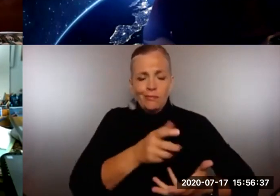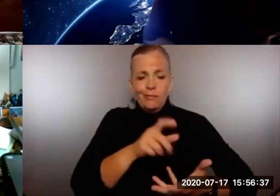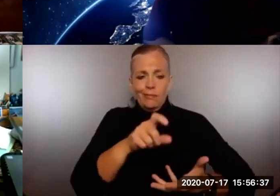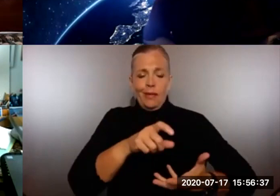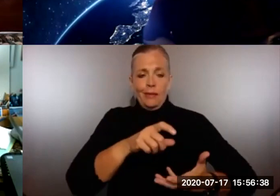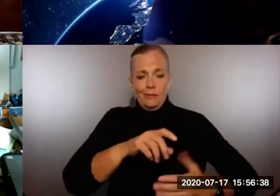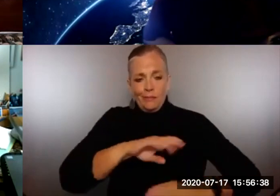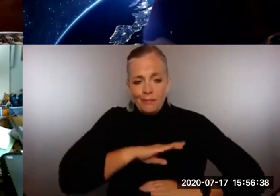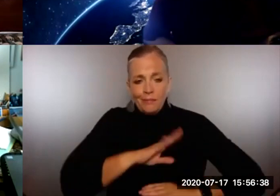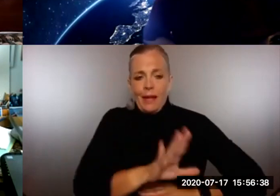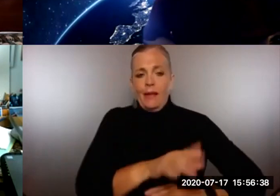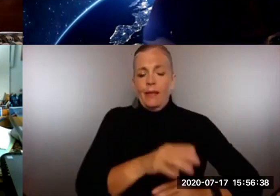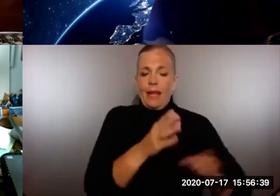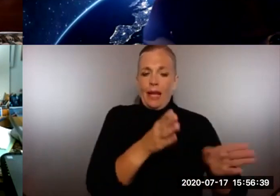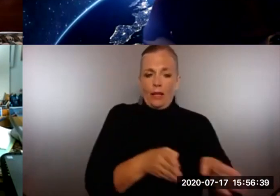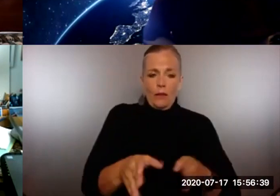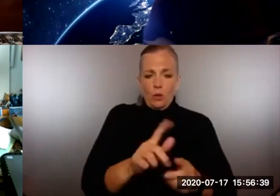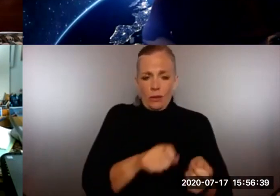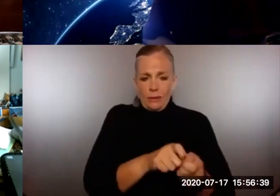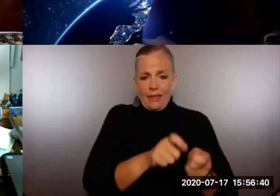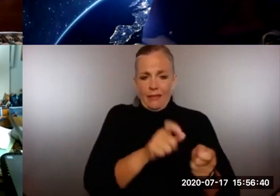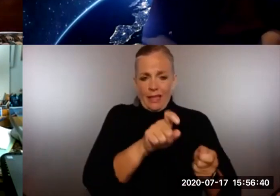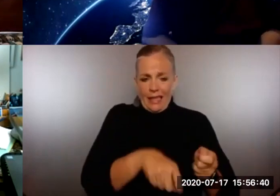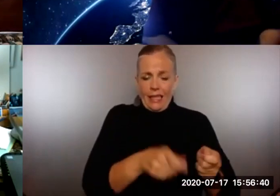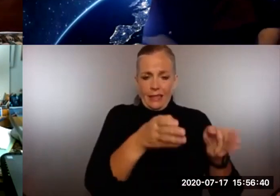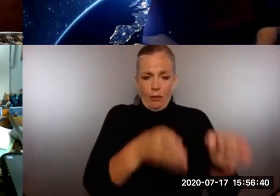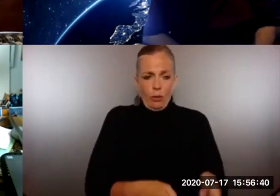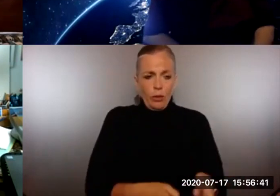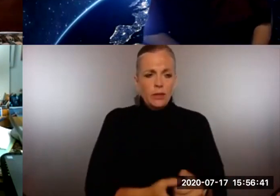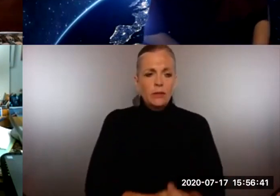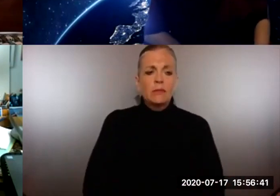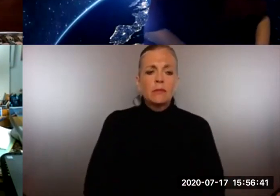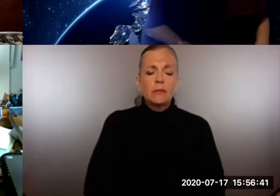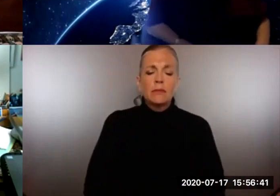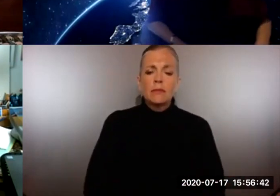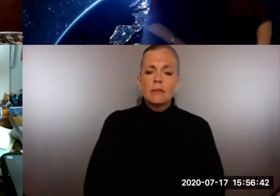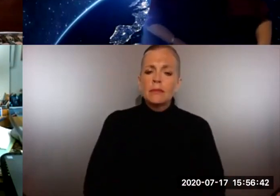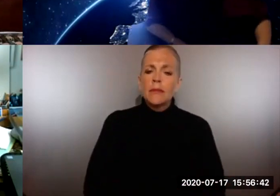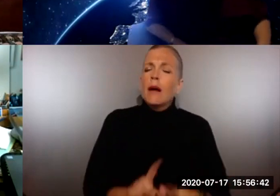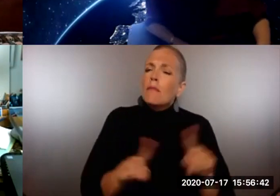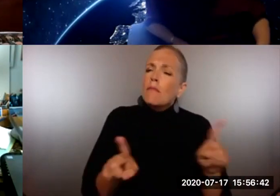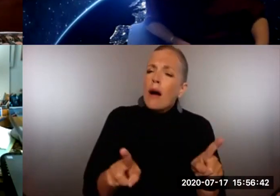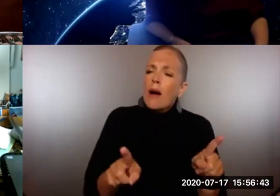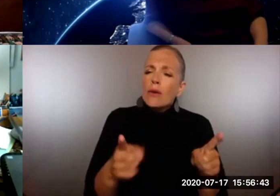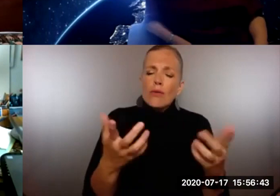of the person. But the essentials we seek are the same.